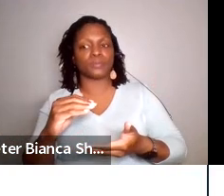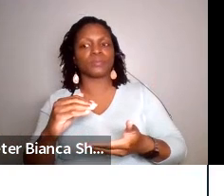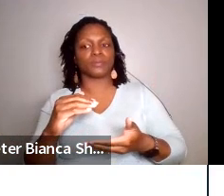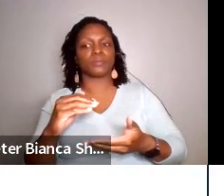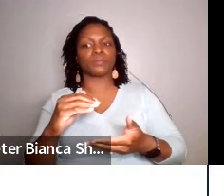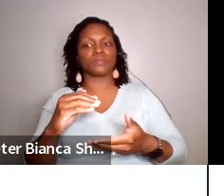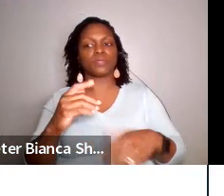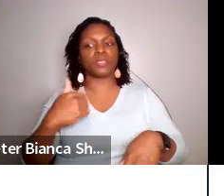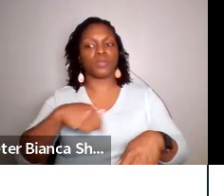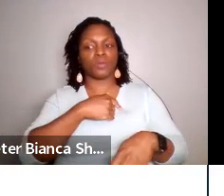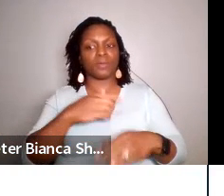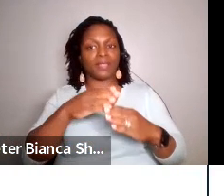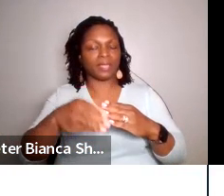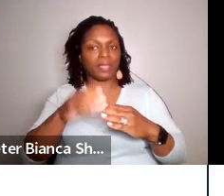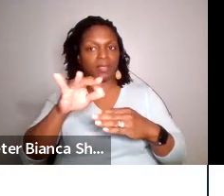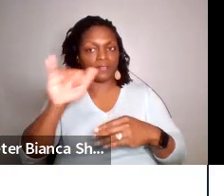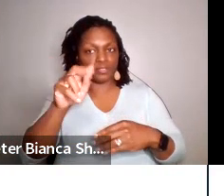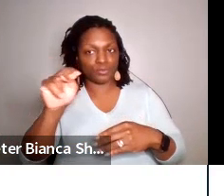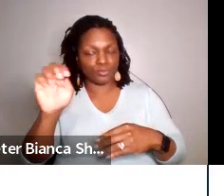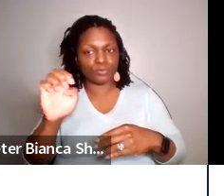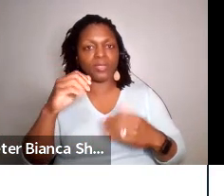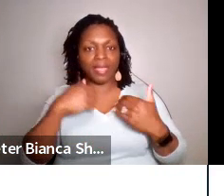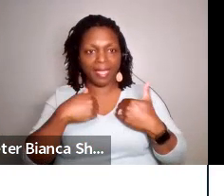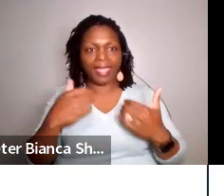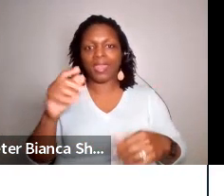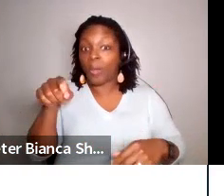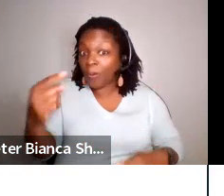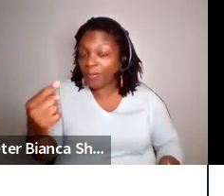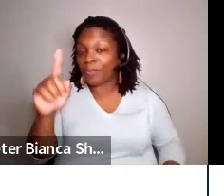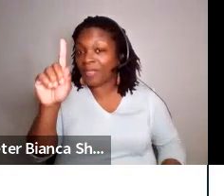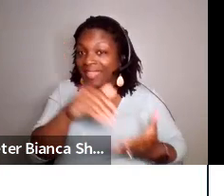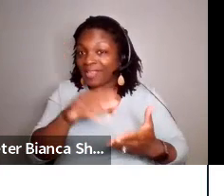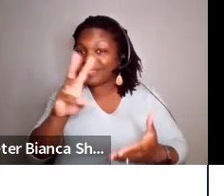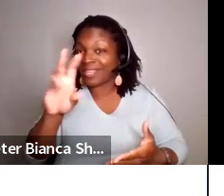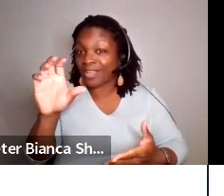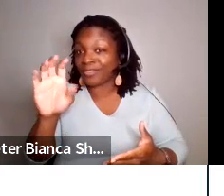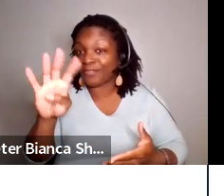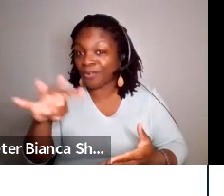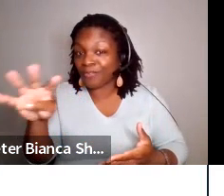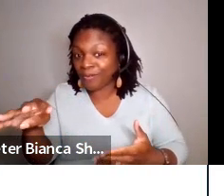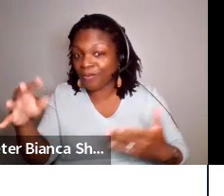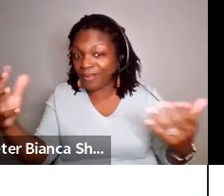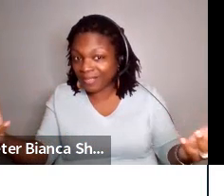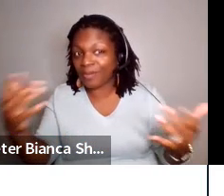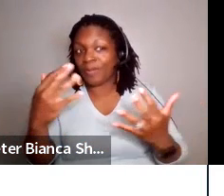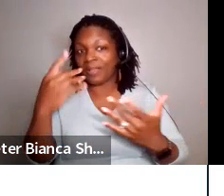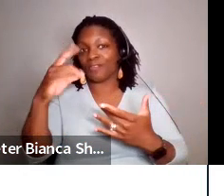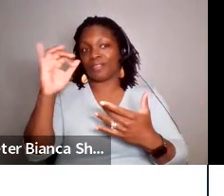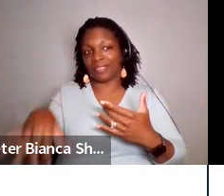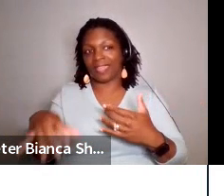We only had 1,644 people waiting for community choices waiver with no other support.